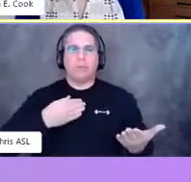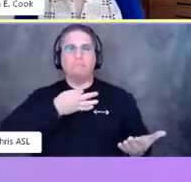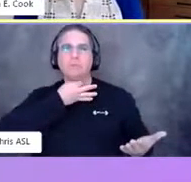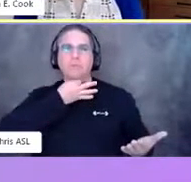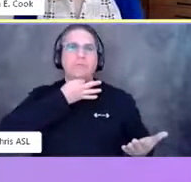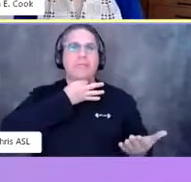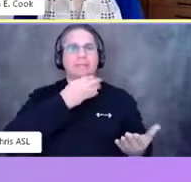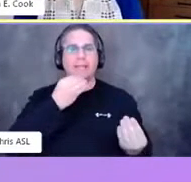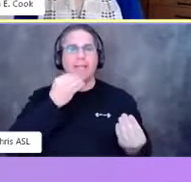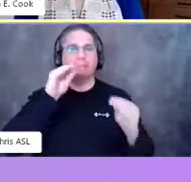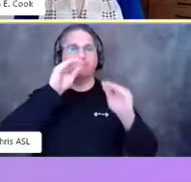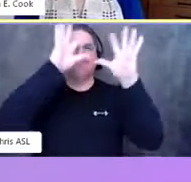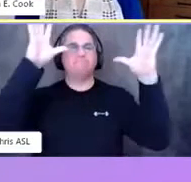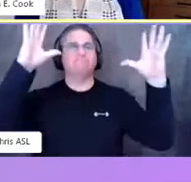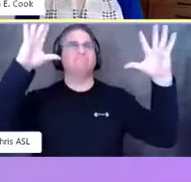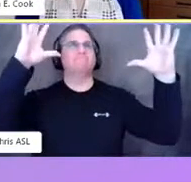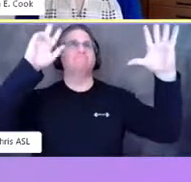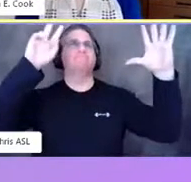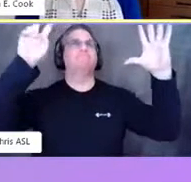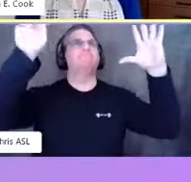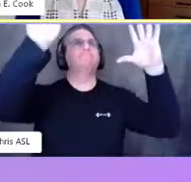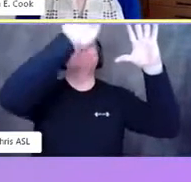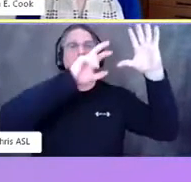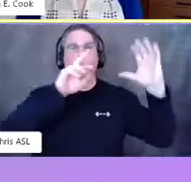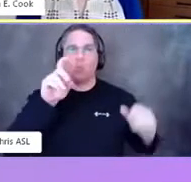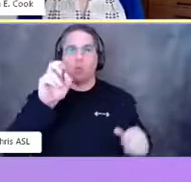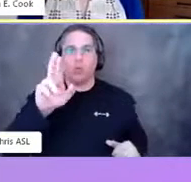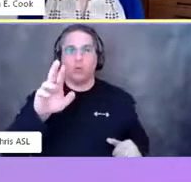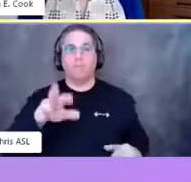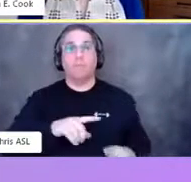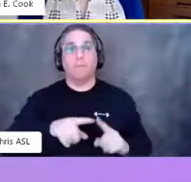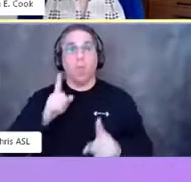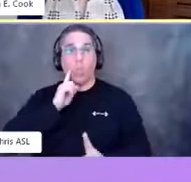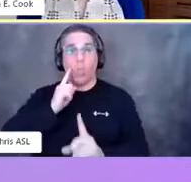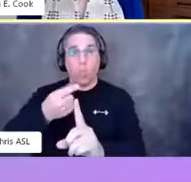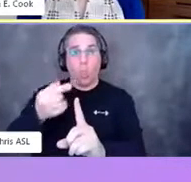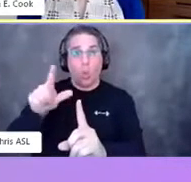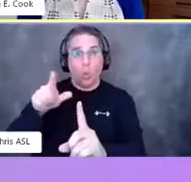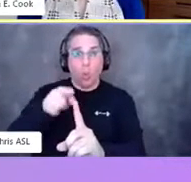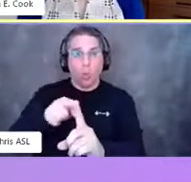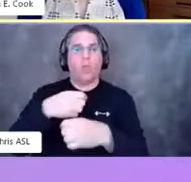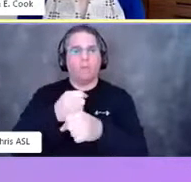our goal in this situation is making a video game and our task would be learning to code